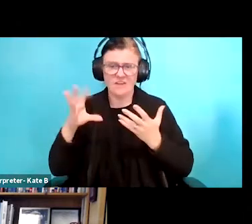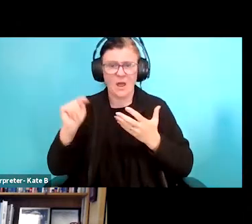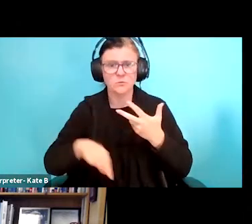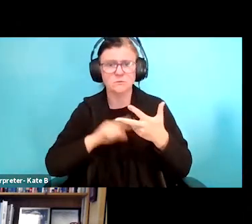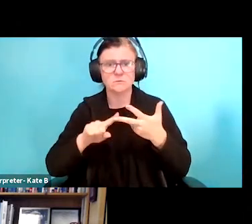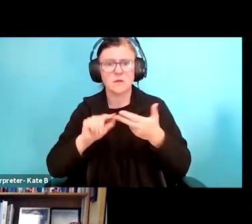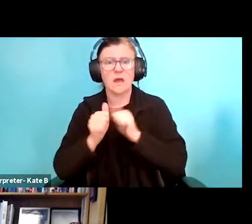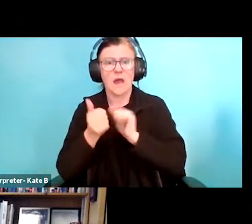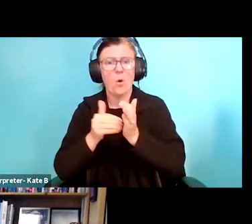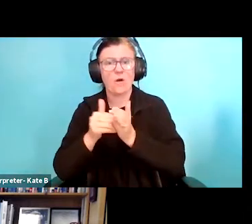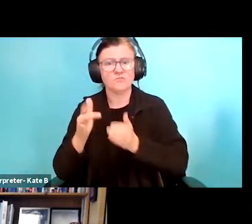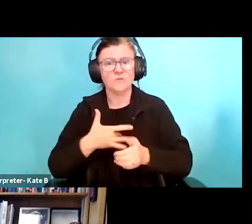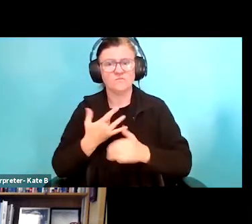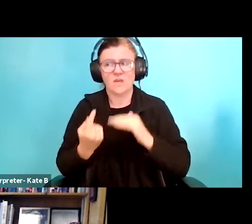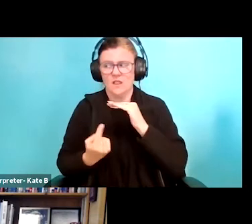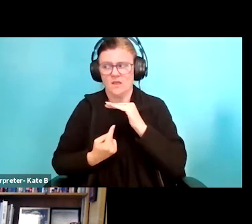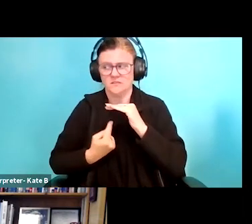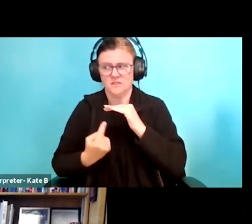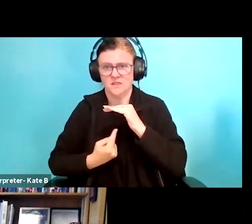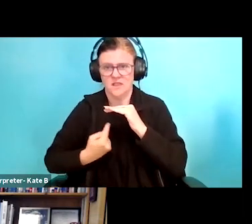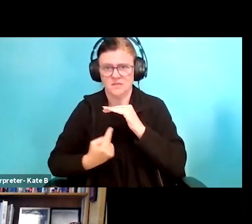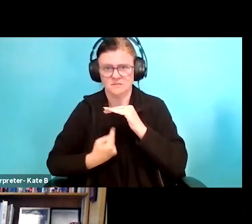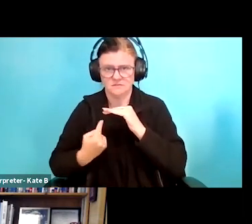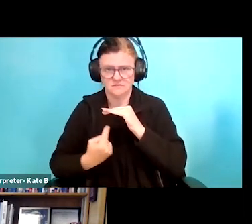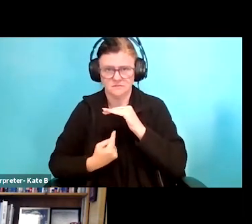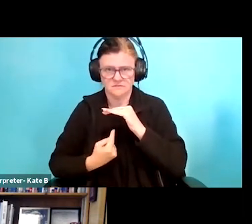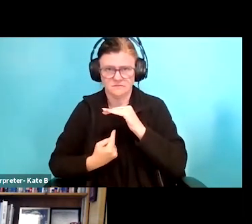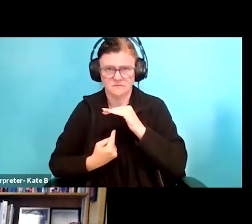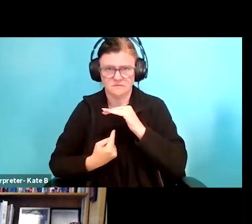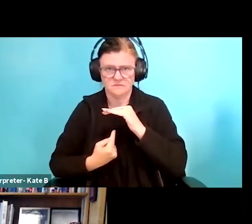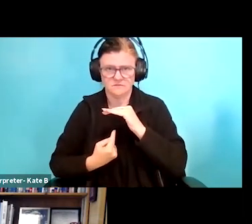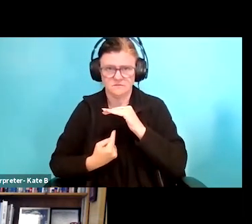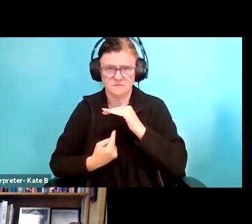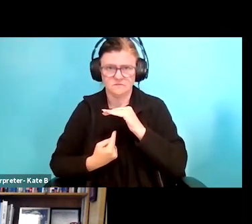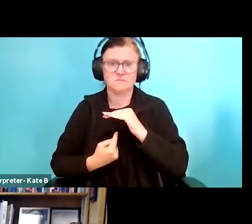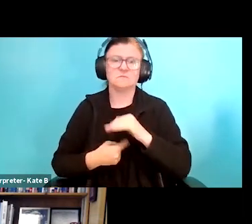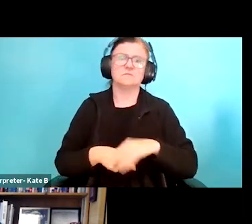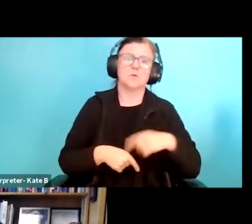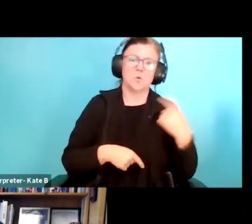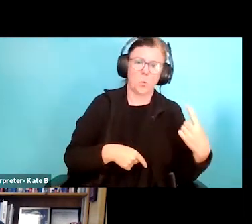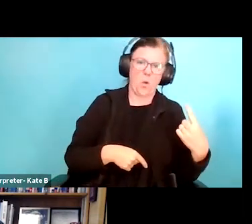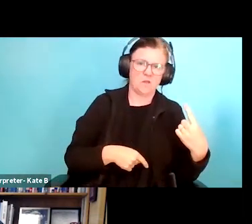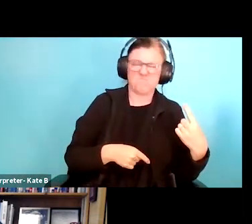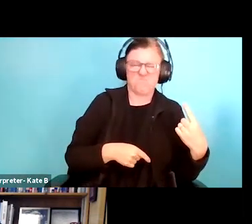isolated from others? And people could respond to each of those questions with a one hardly ever